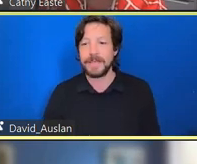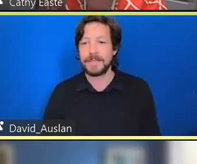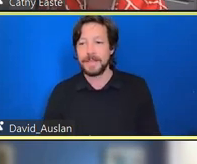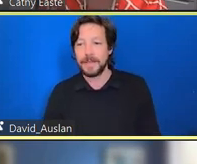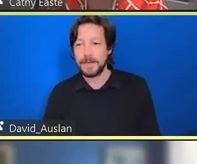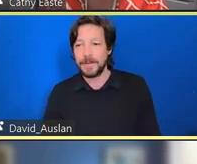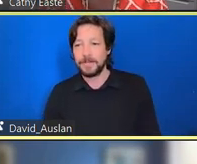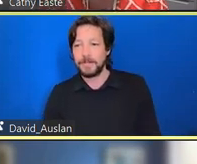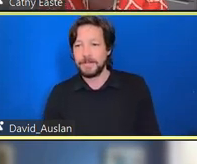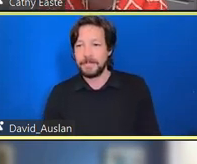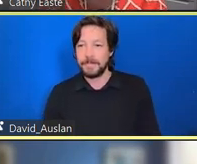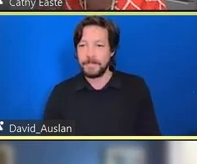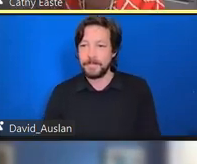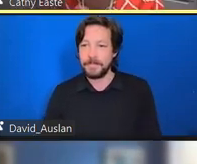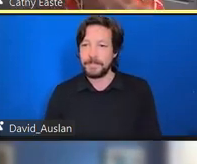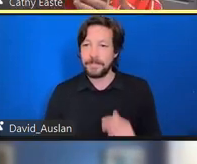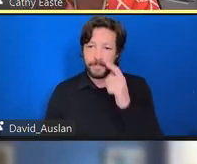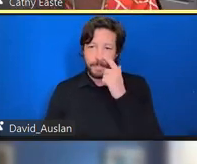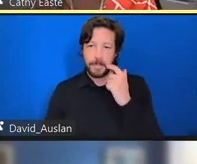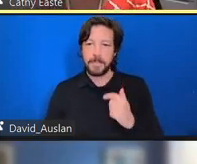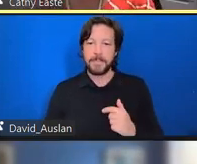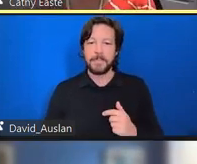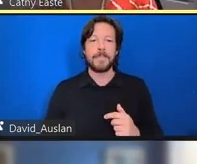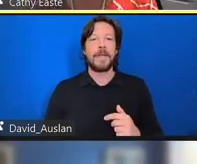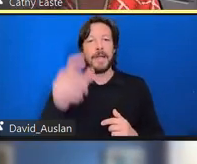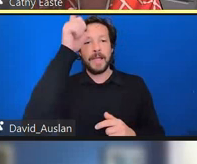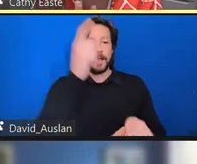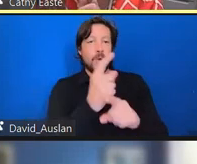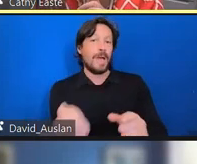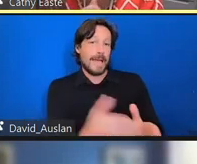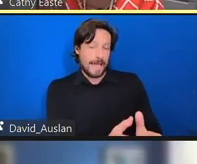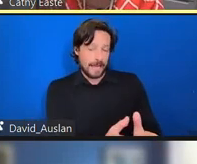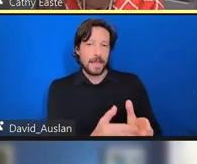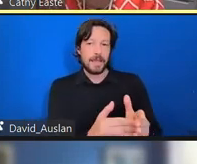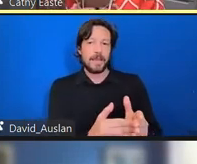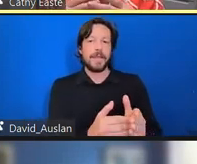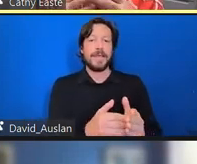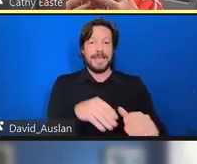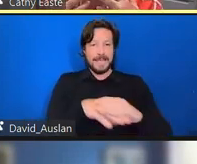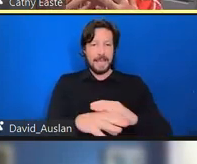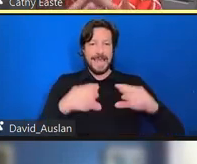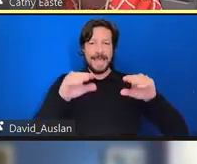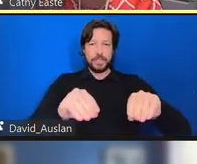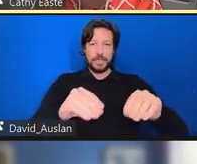I'd just like to add onto that in an educational setting, there'll be a lot of